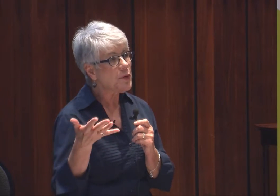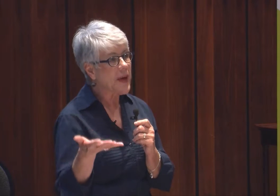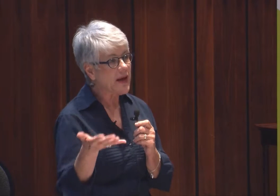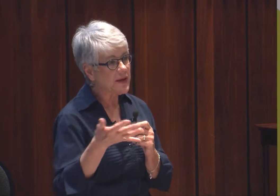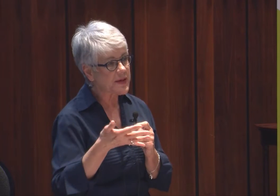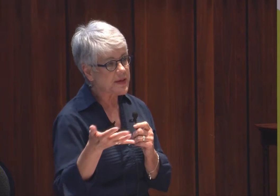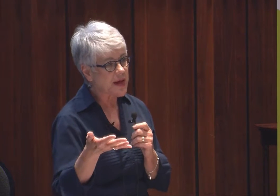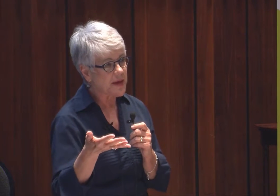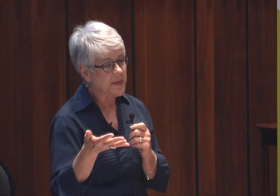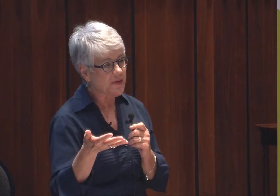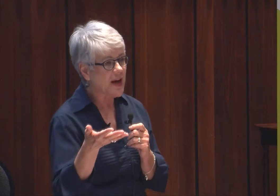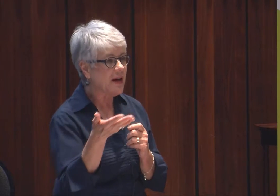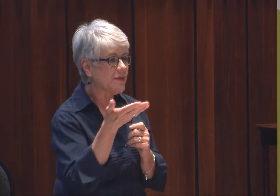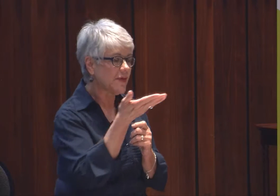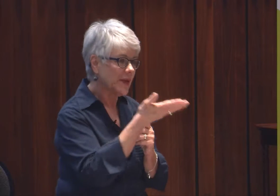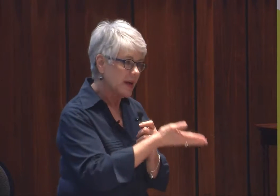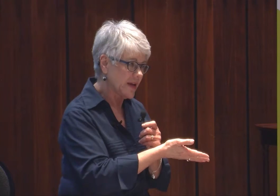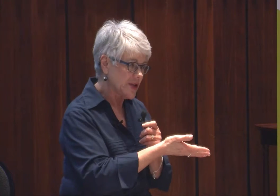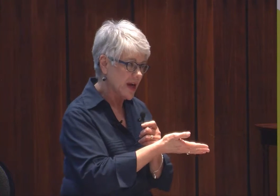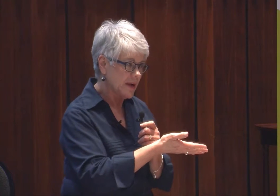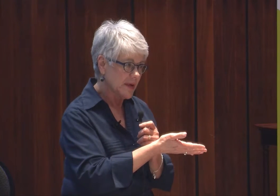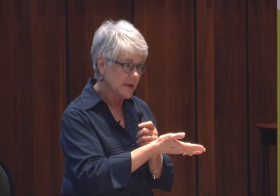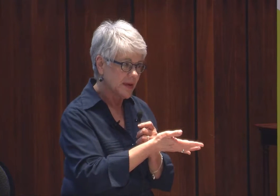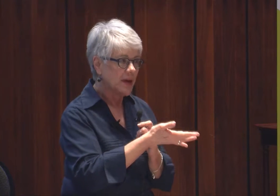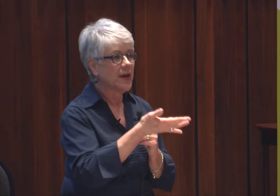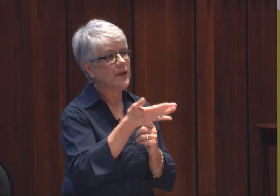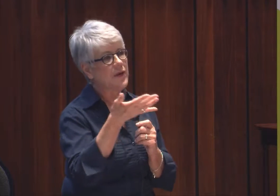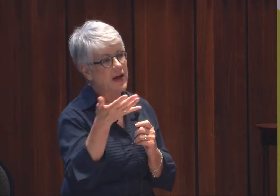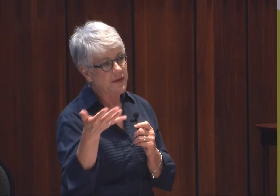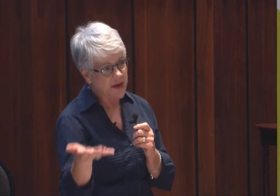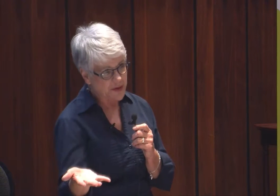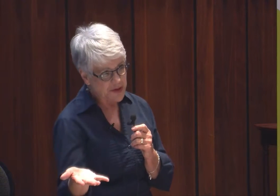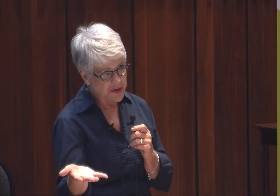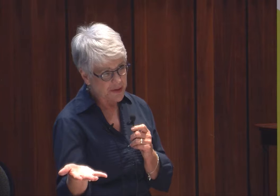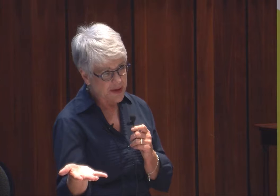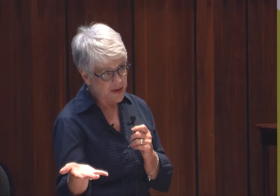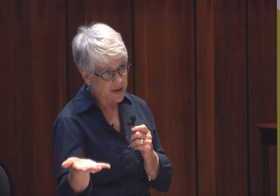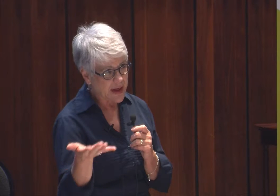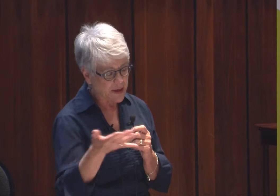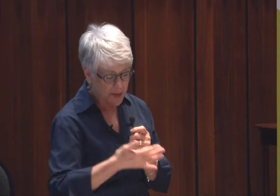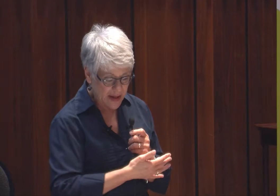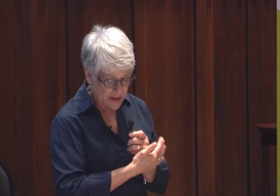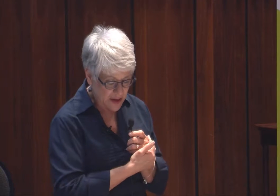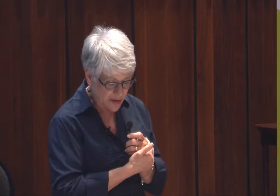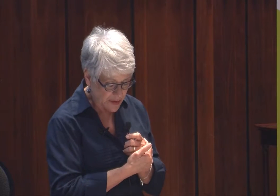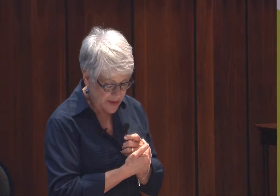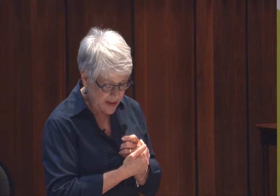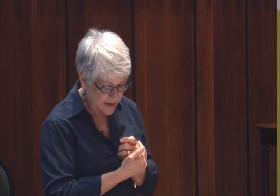you balance the time if you have a job, if you have other children? How do you balance all those things?